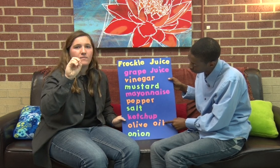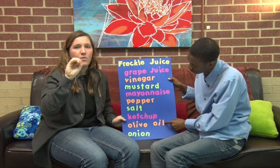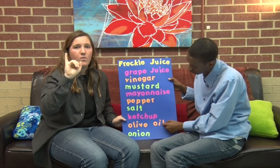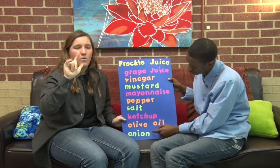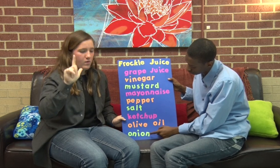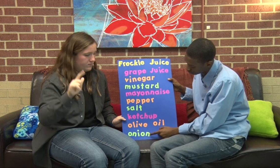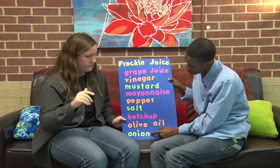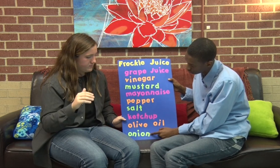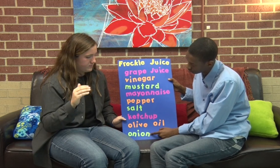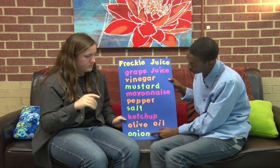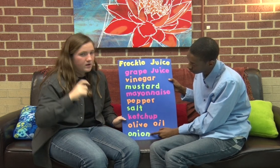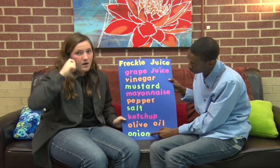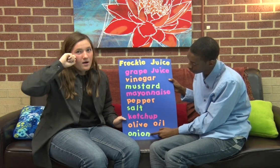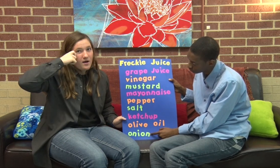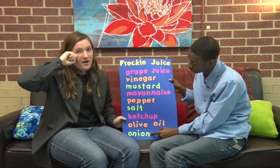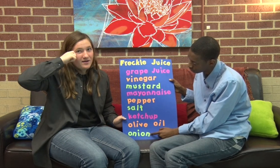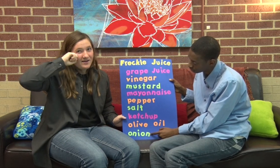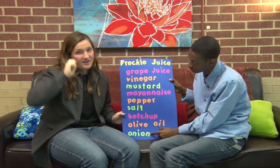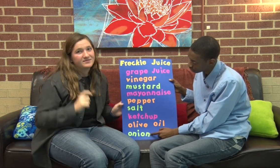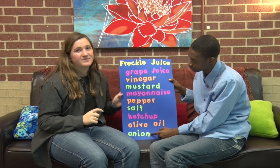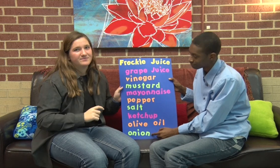olive oil onion